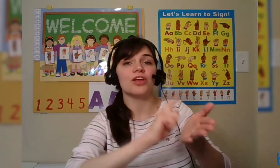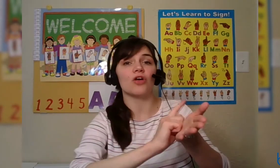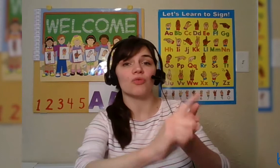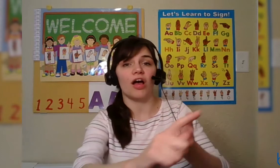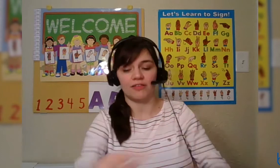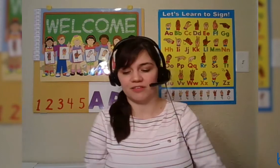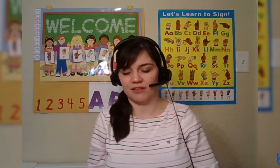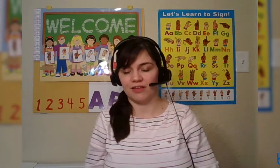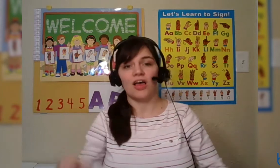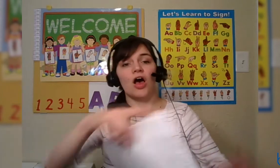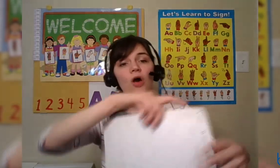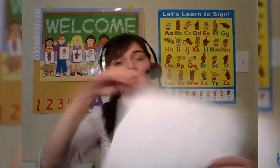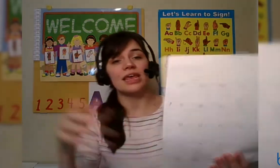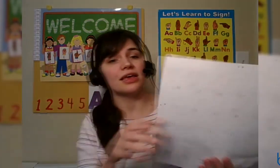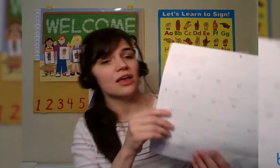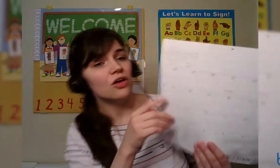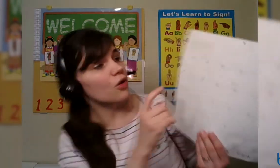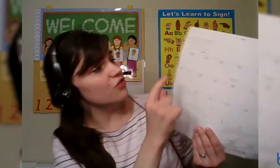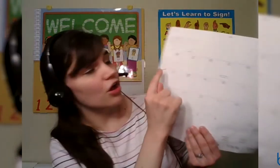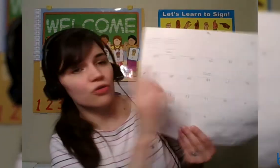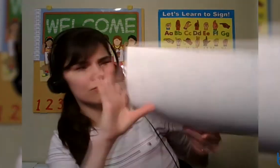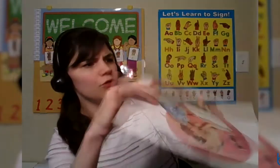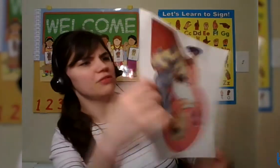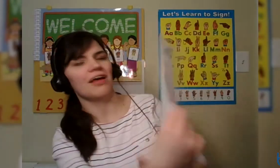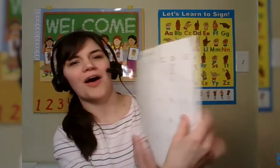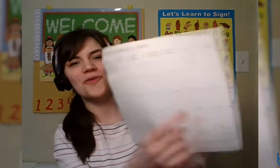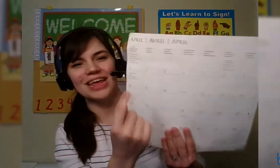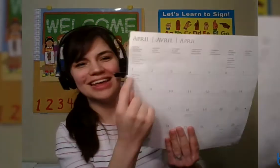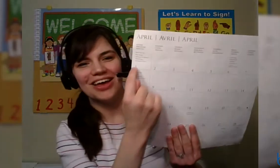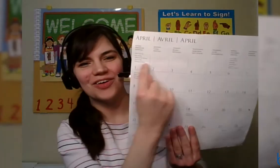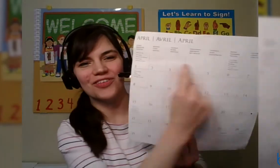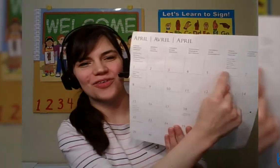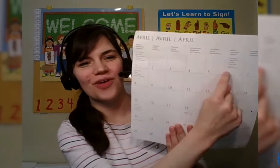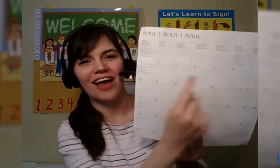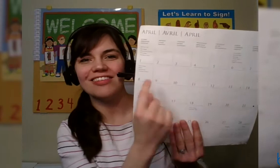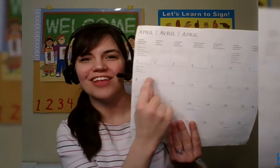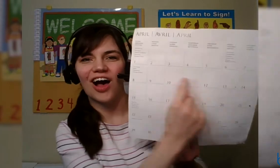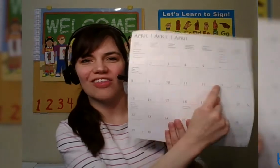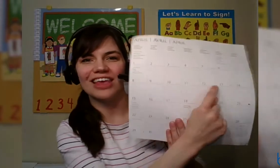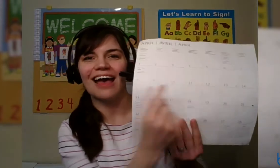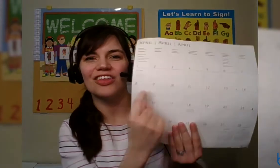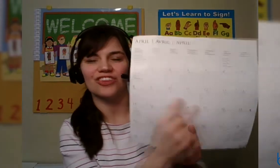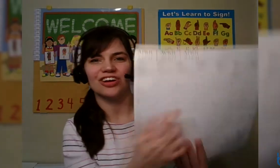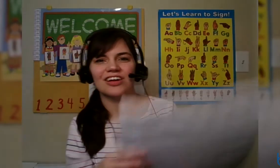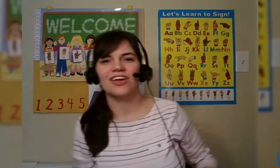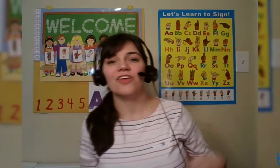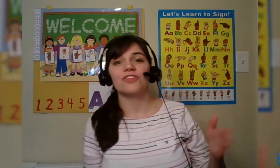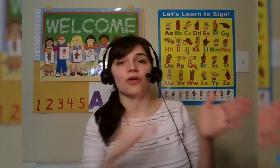it across a week goes across--whoops!-- a week goes across on the calendar, so